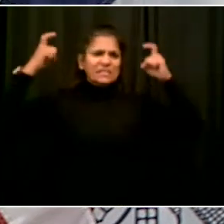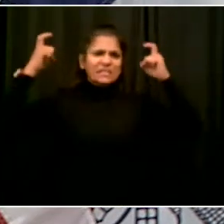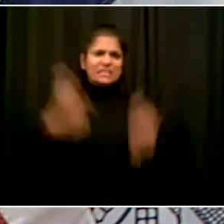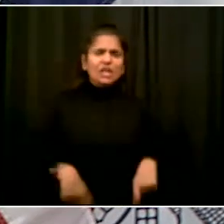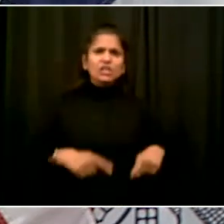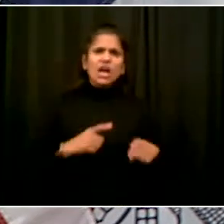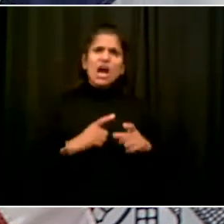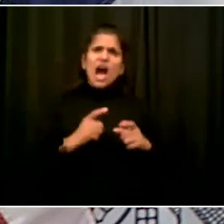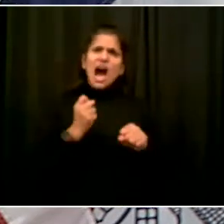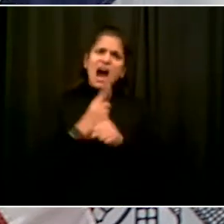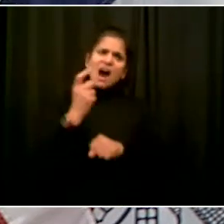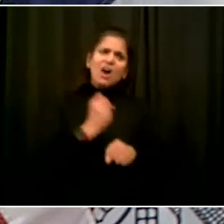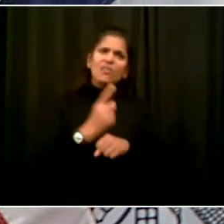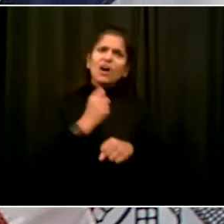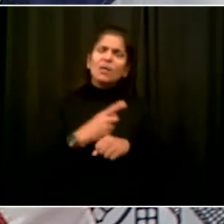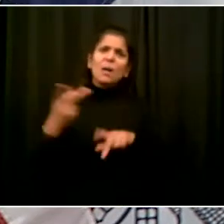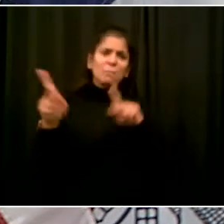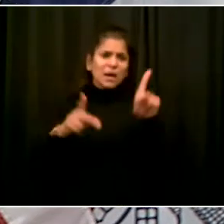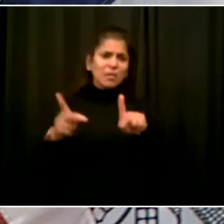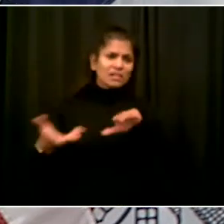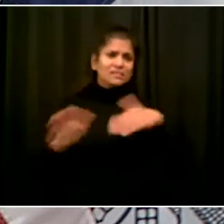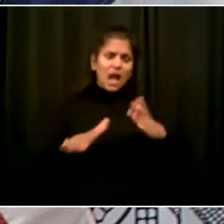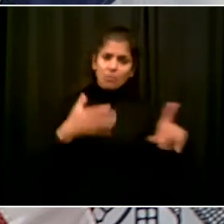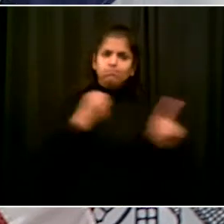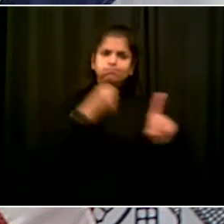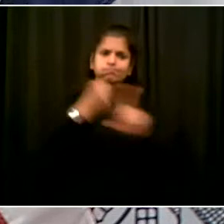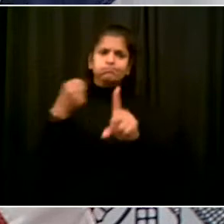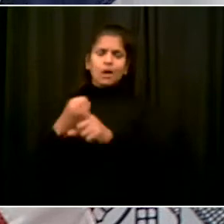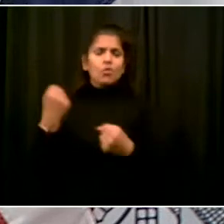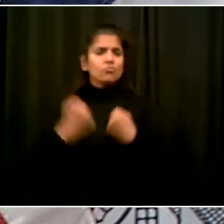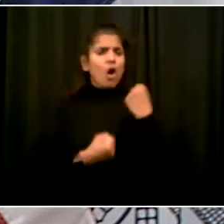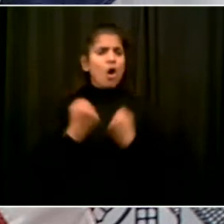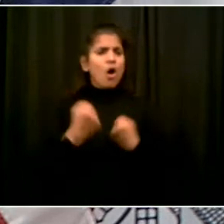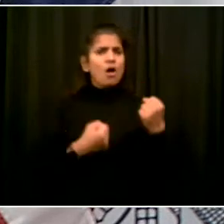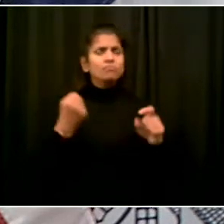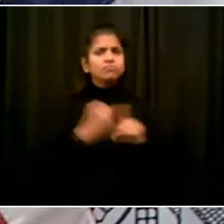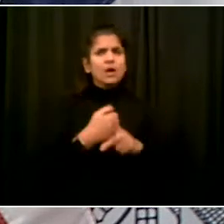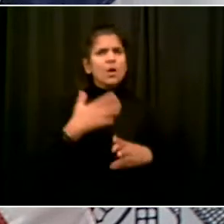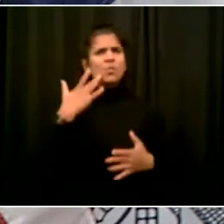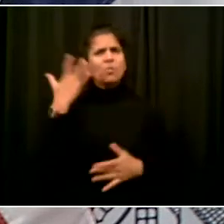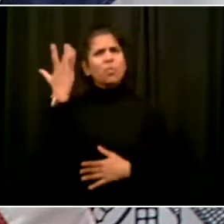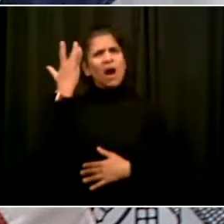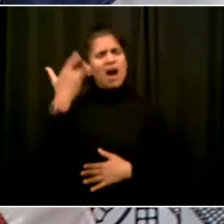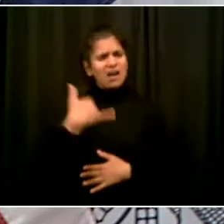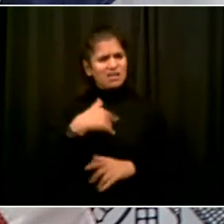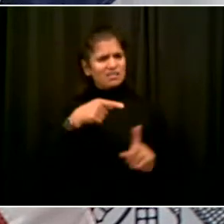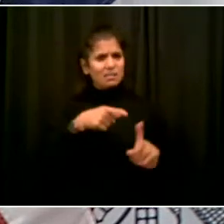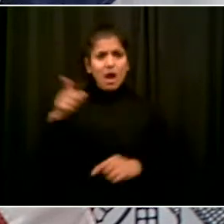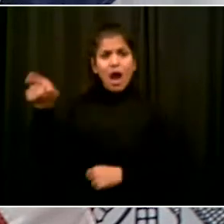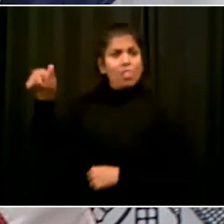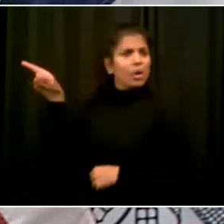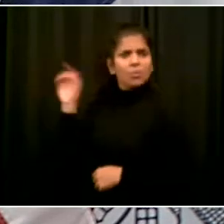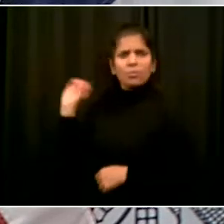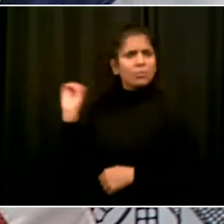DANGEROUS YEAR ON THE ROAD. SIMPLE QUESTION, WHY ARARSE O MANY PEOPLE STILL DYING ON THE ROADS OF NEW